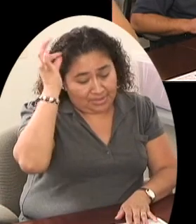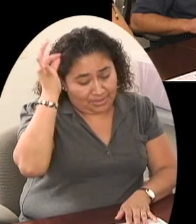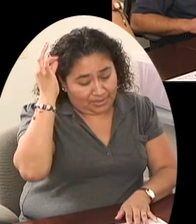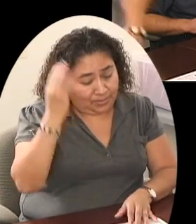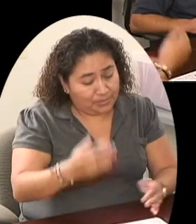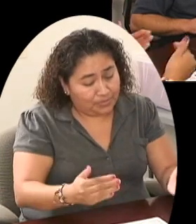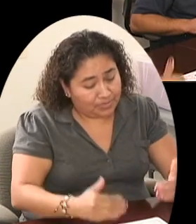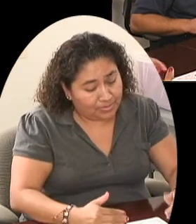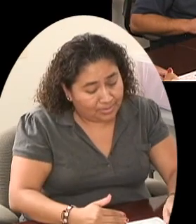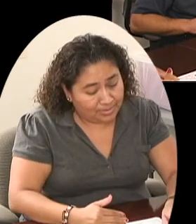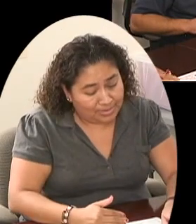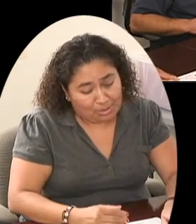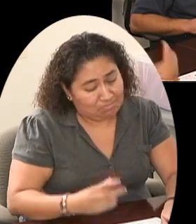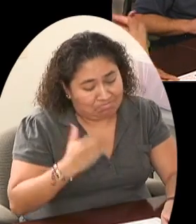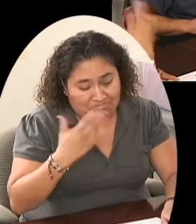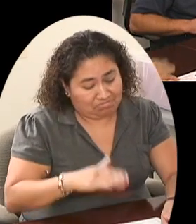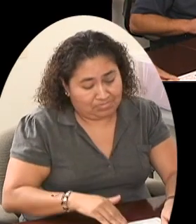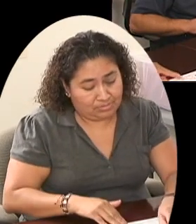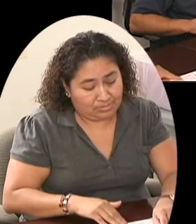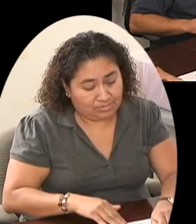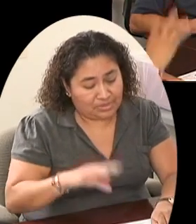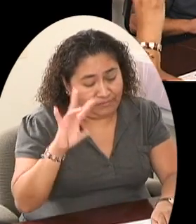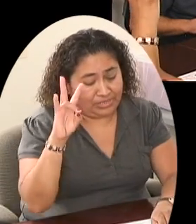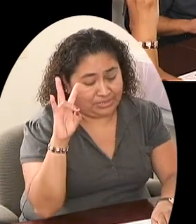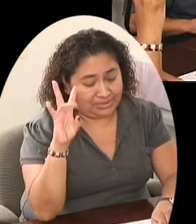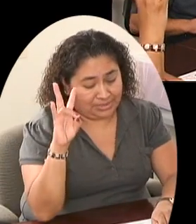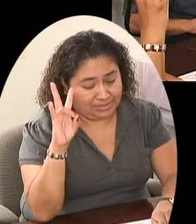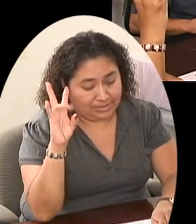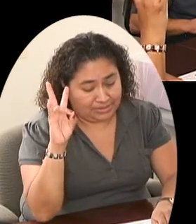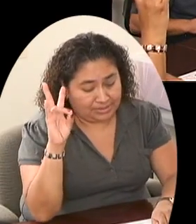Hair?